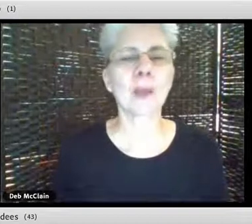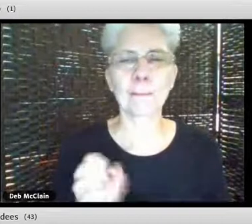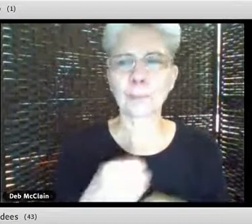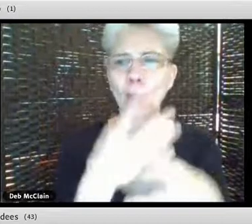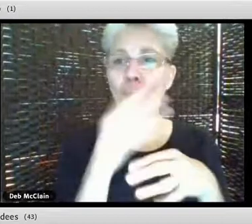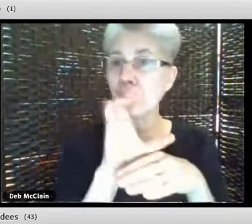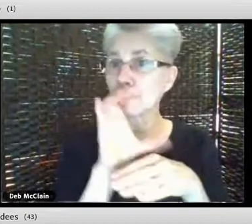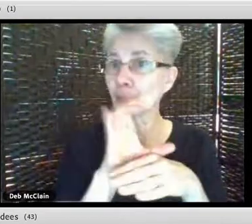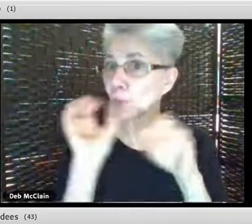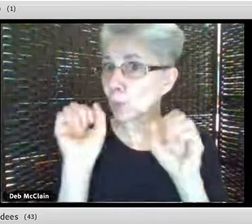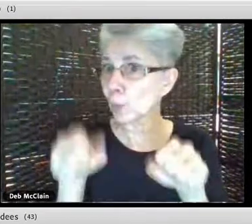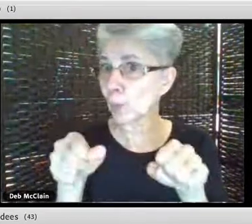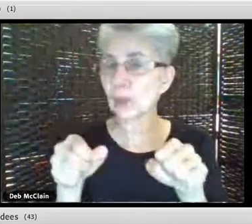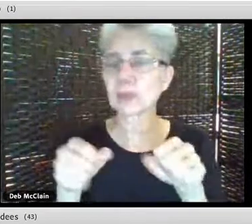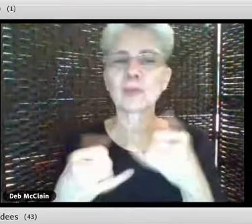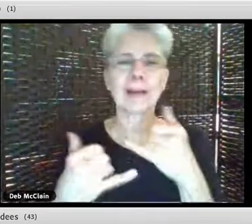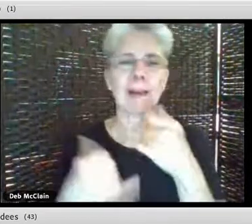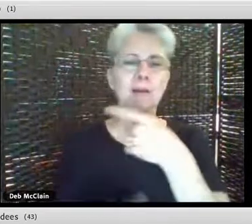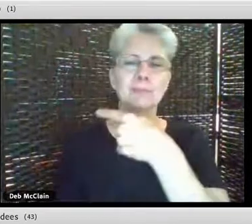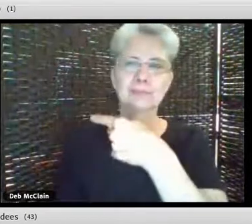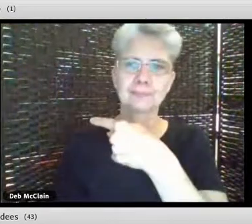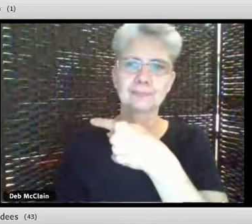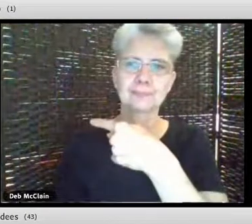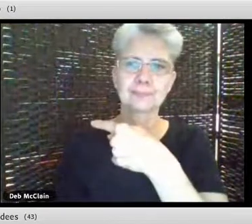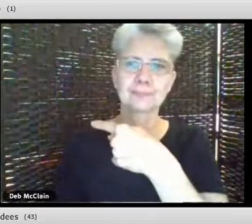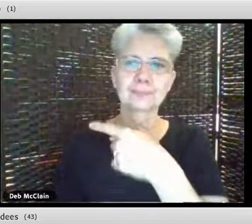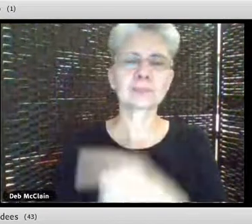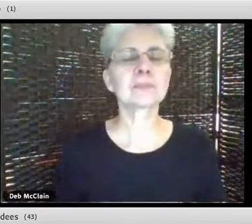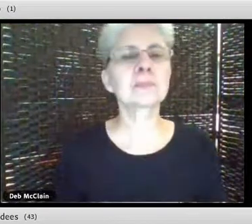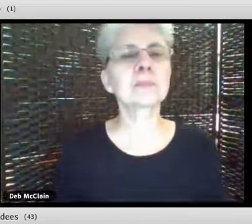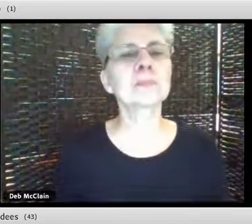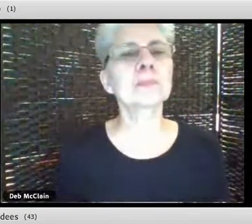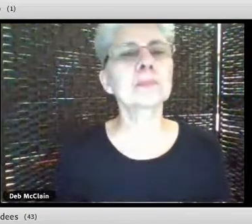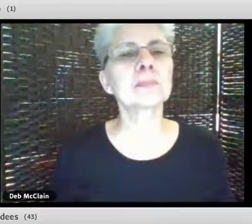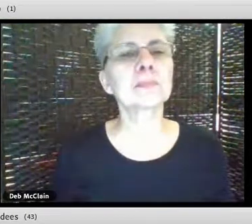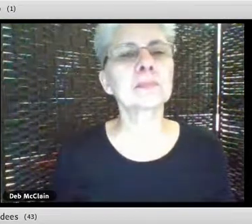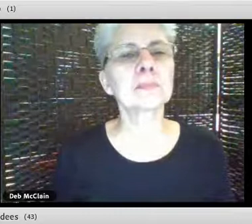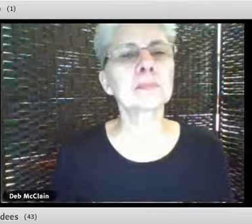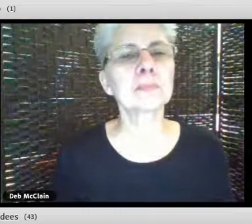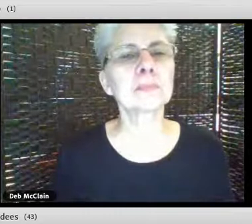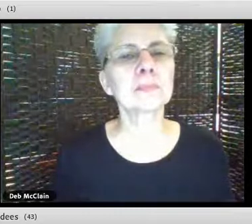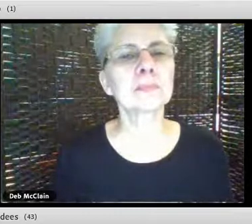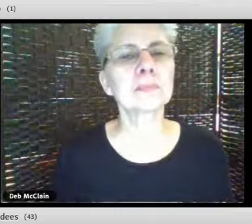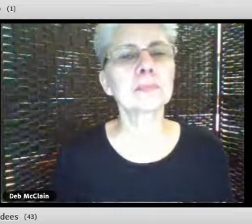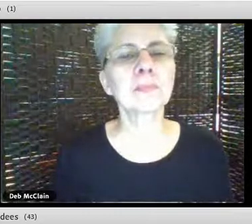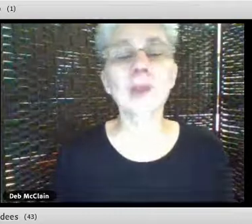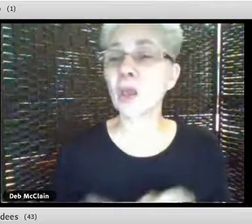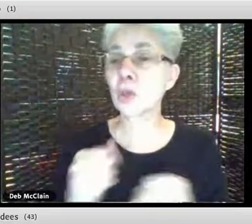I'm not going to do that right now just in terms of time. I can archive it. If you archive it, you can still keep your stuff,